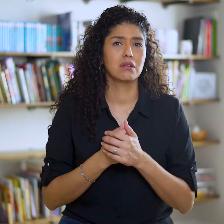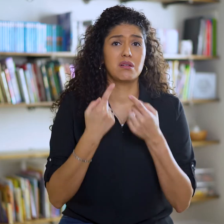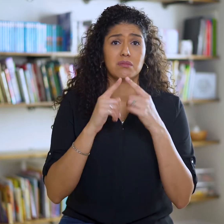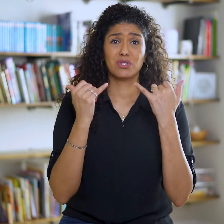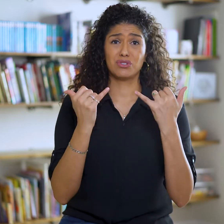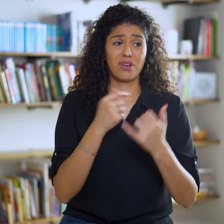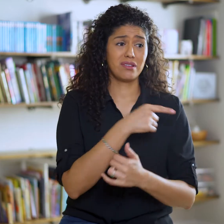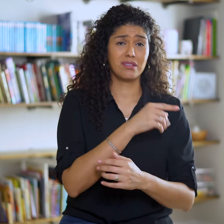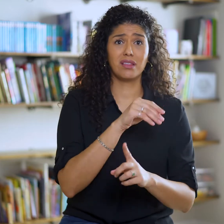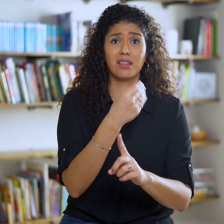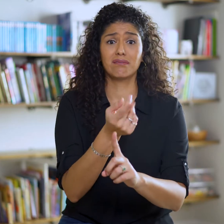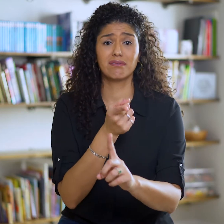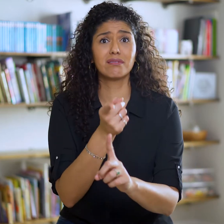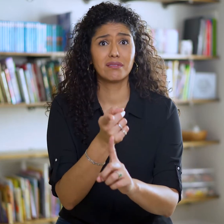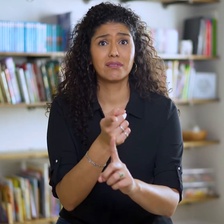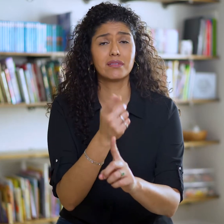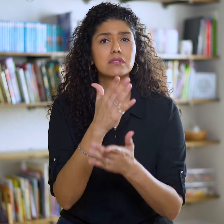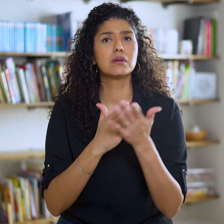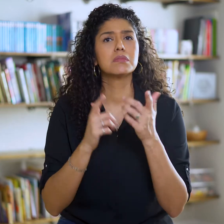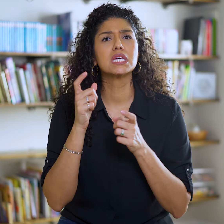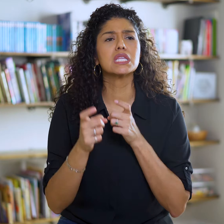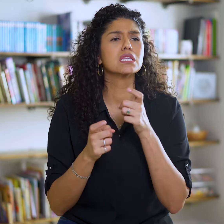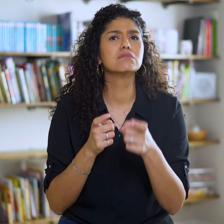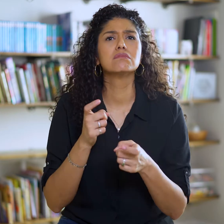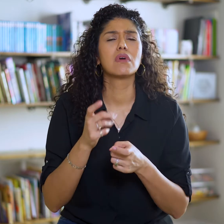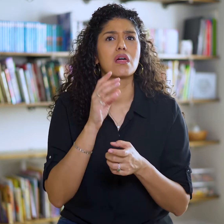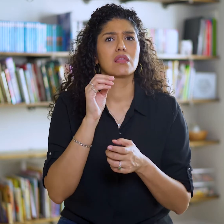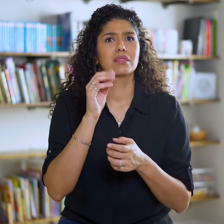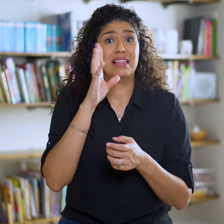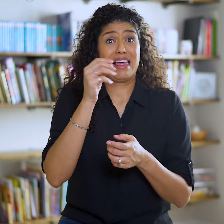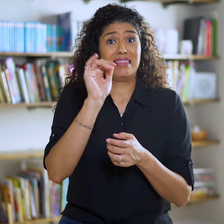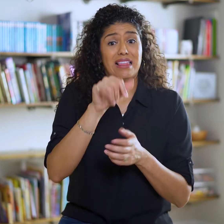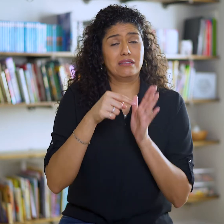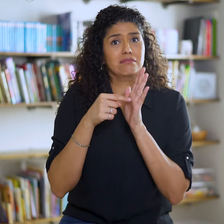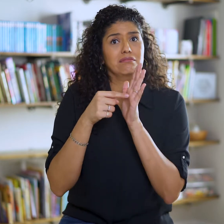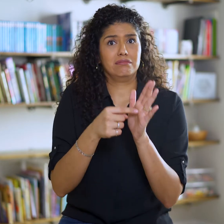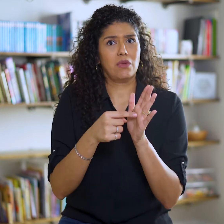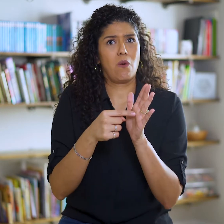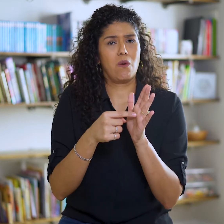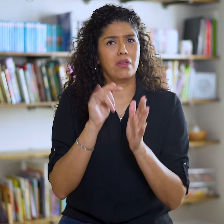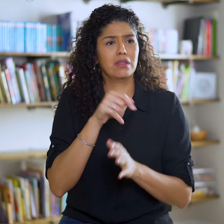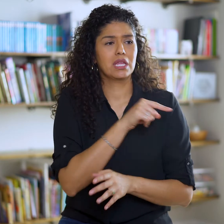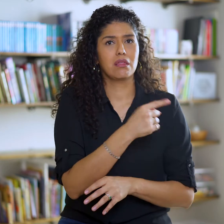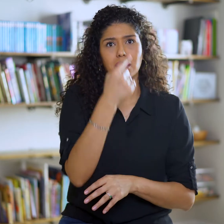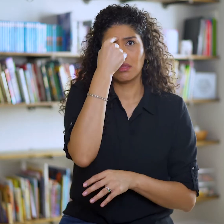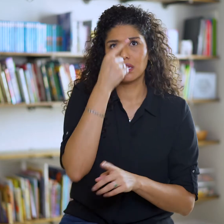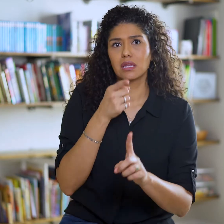but today he gives David some gifts which seem to indicate that he thinks